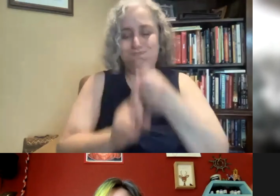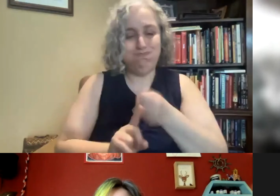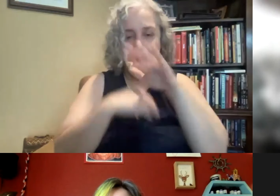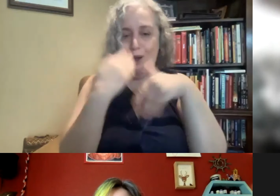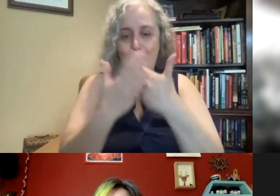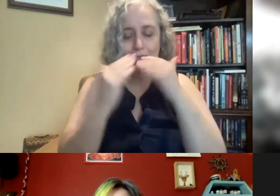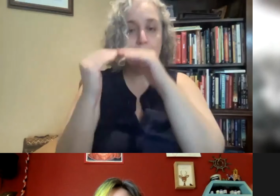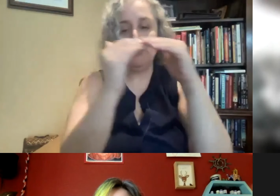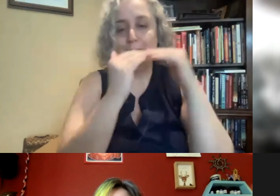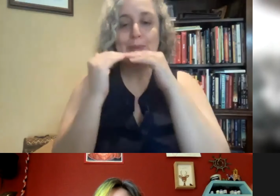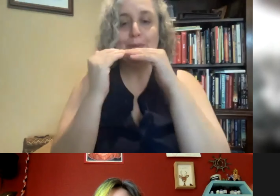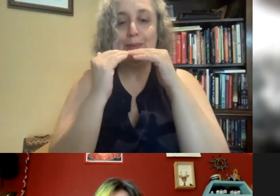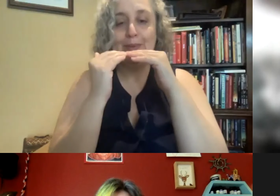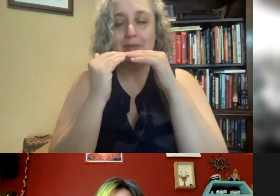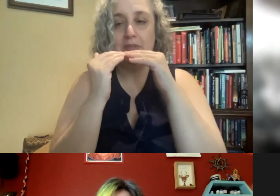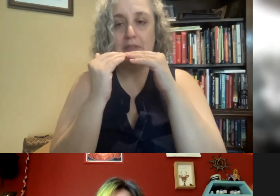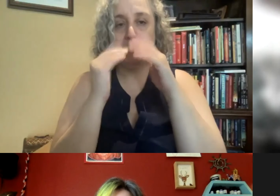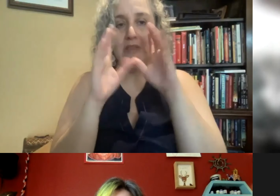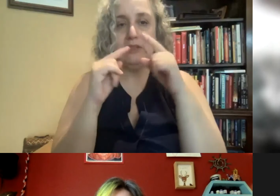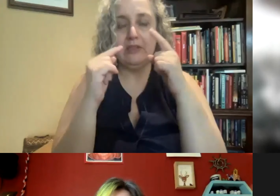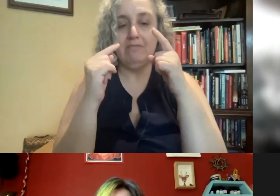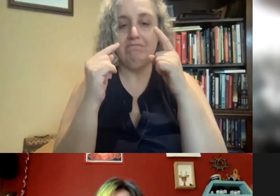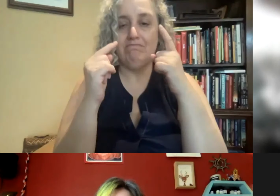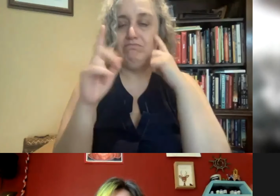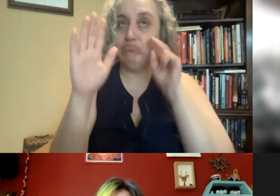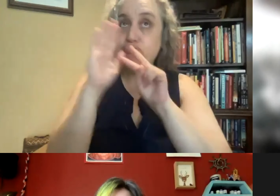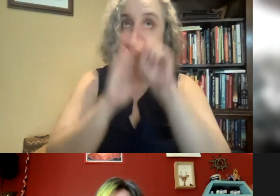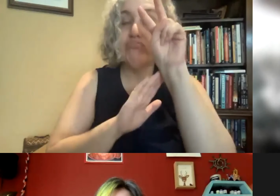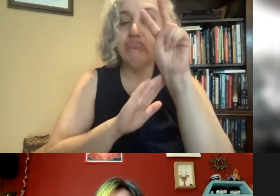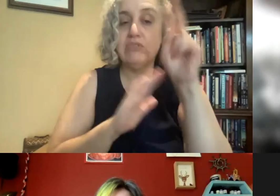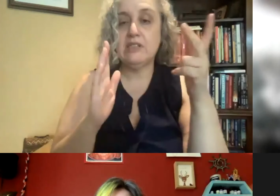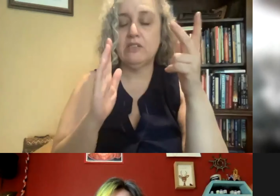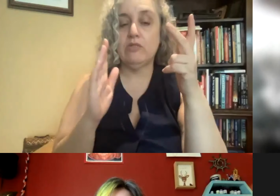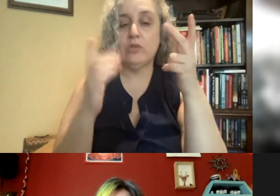the dystopian predictions about what AI would do.